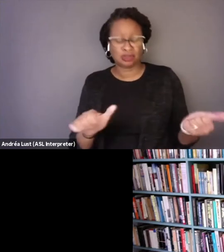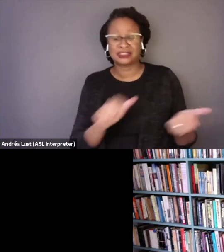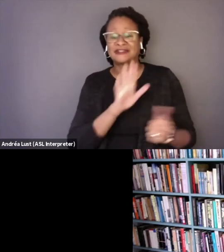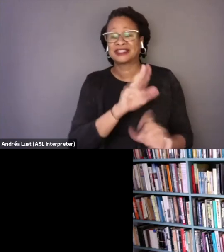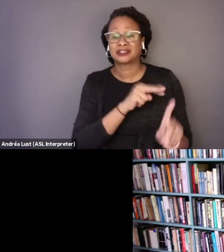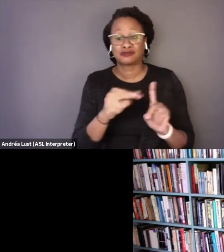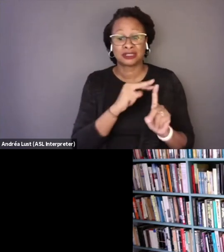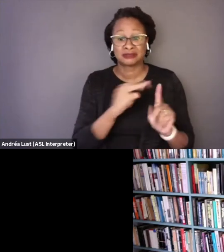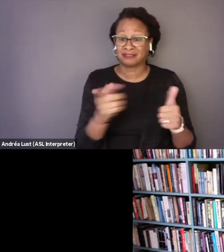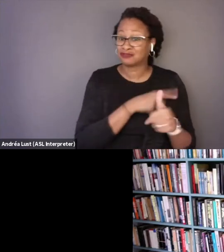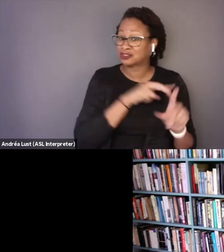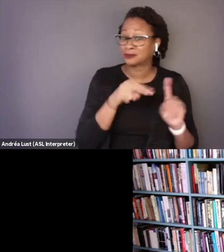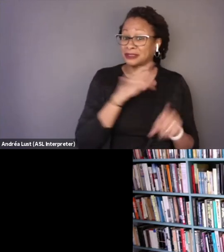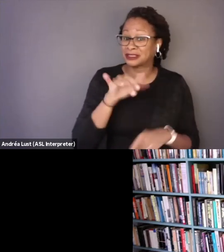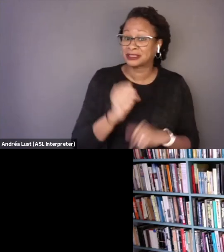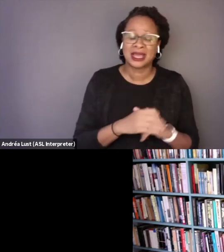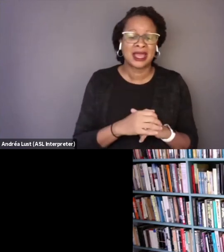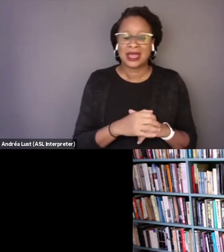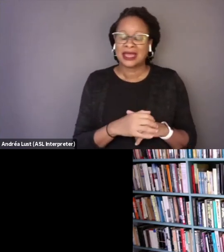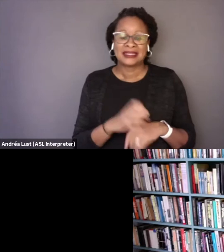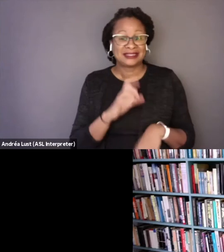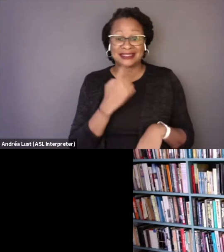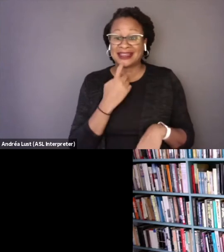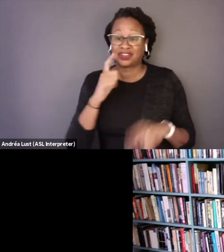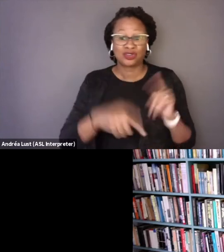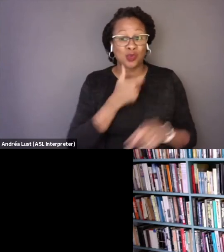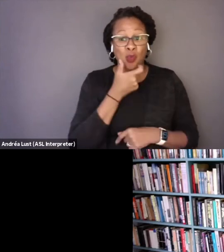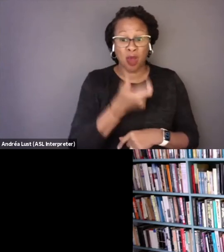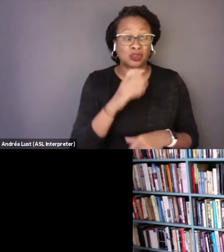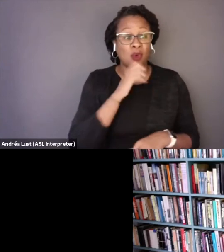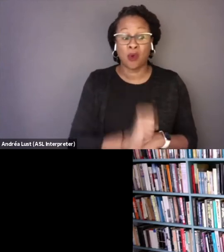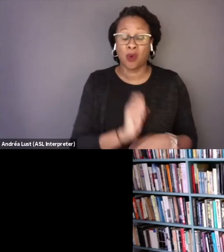And he said he couldn't even watch his own films anymore because he was so appalled